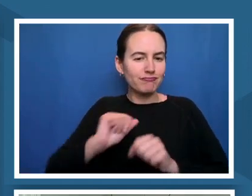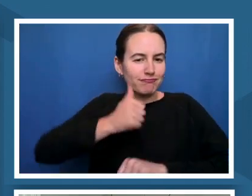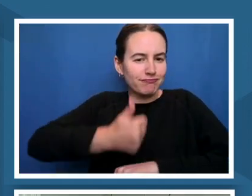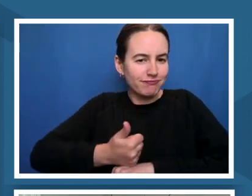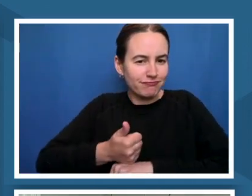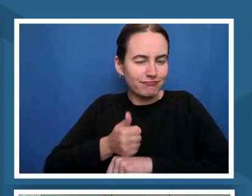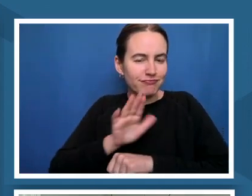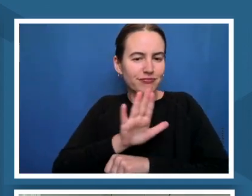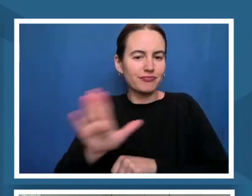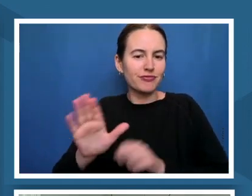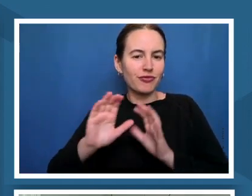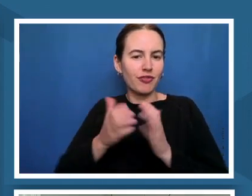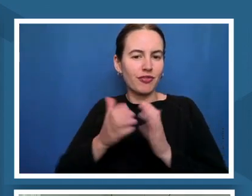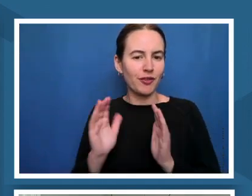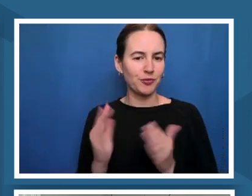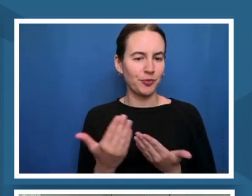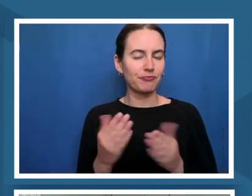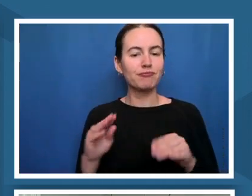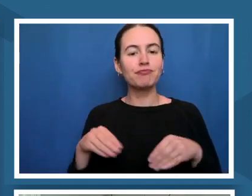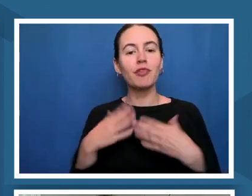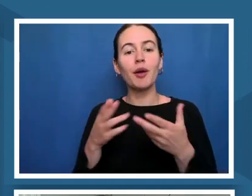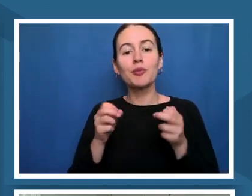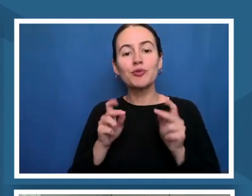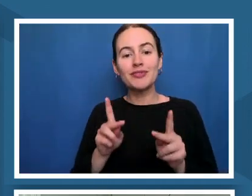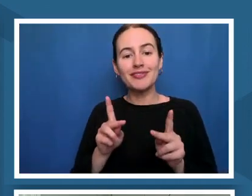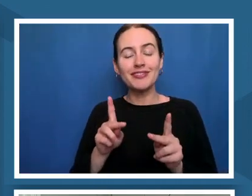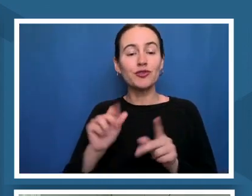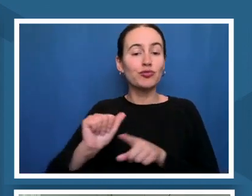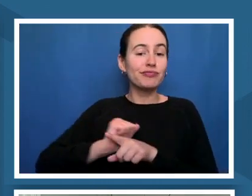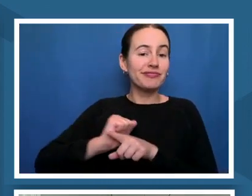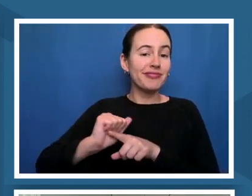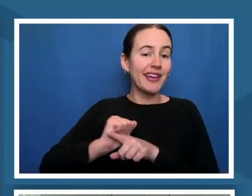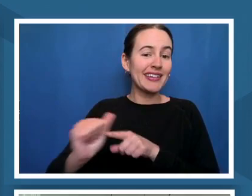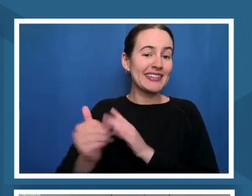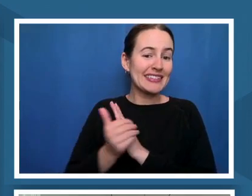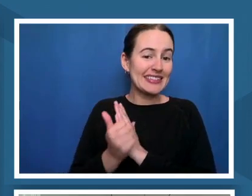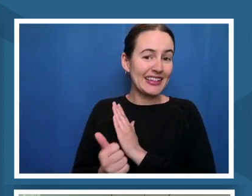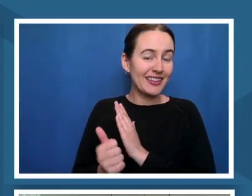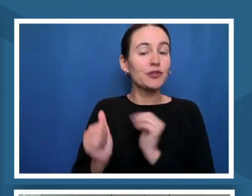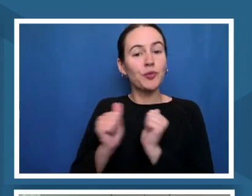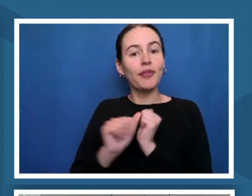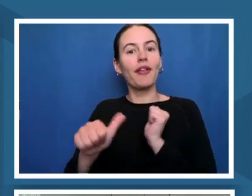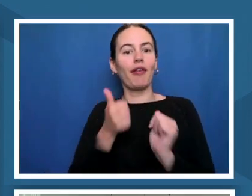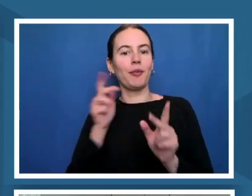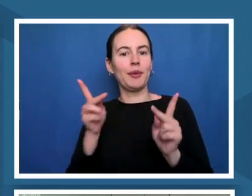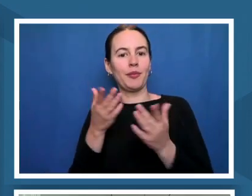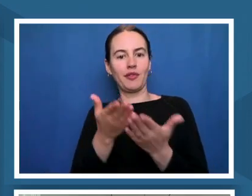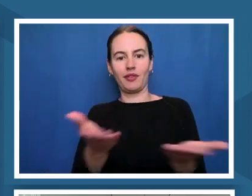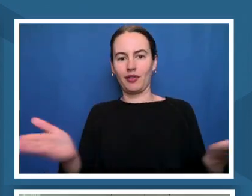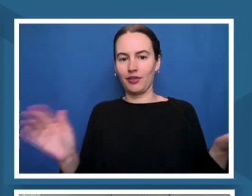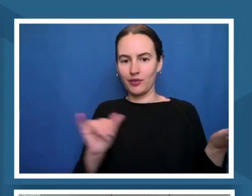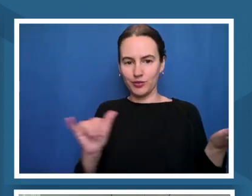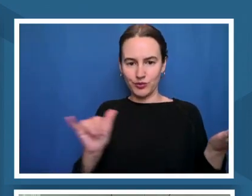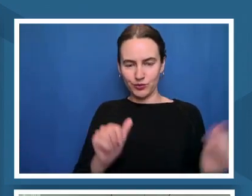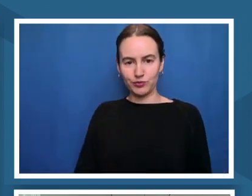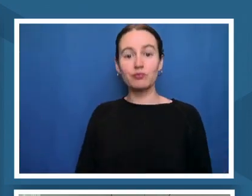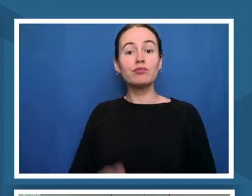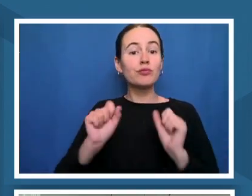gives them an opportunity to practice the skills um in the presence of others so you could do this in a